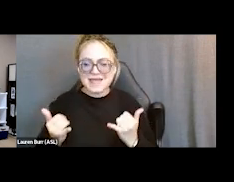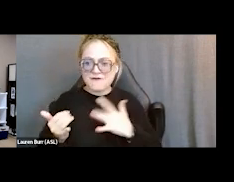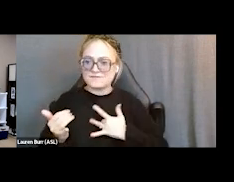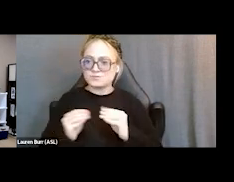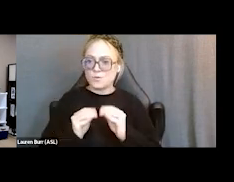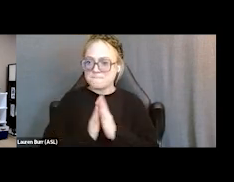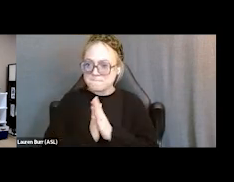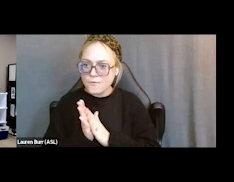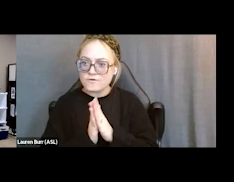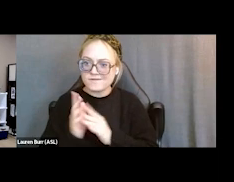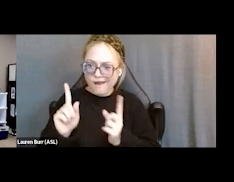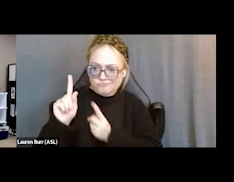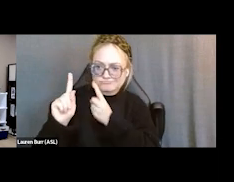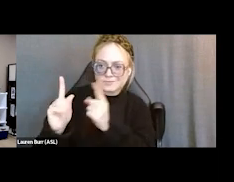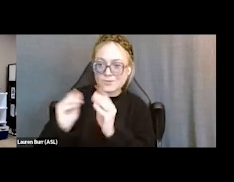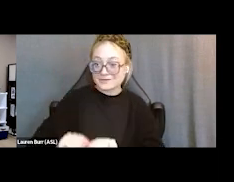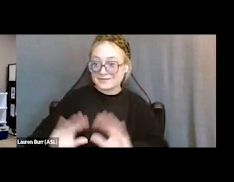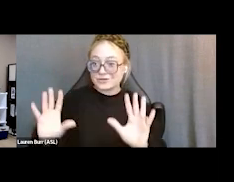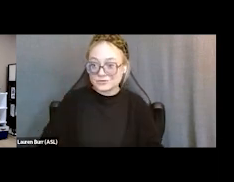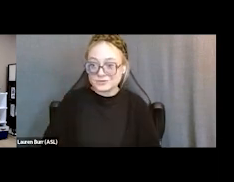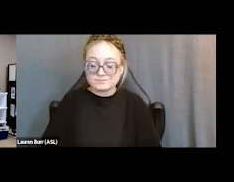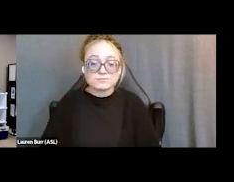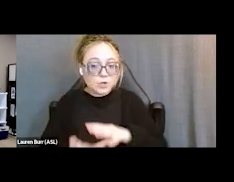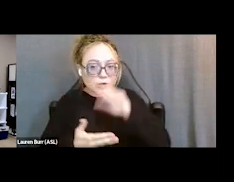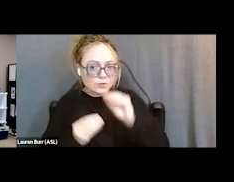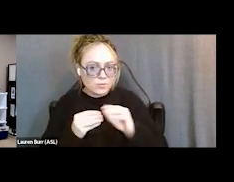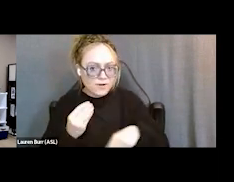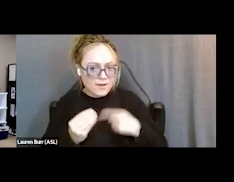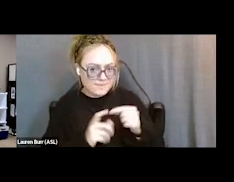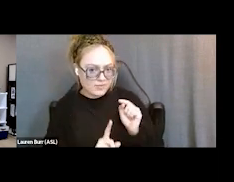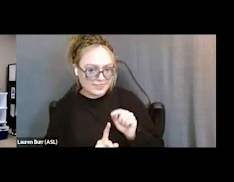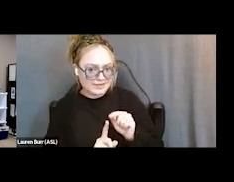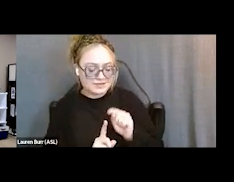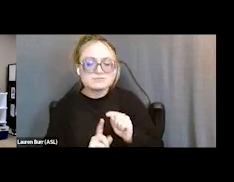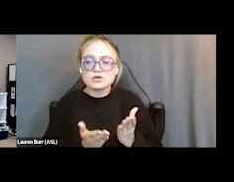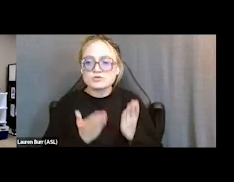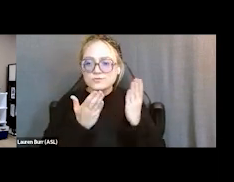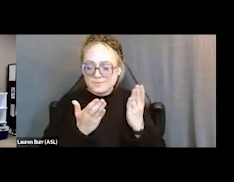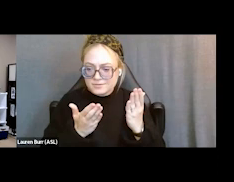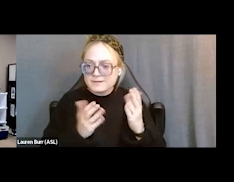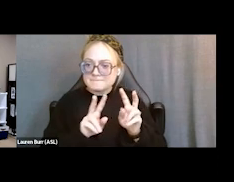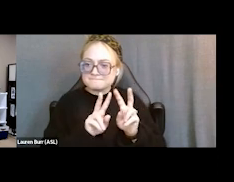The outcome is much easier. If you'd like to learn more about that, I would recommend looking into motivational interviewing.